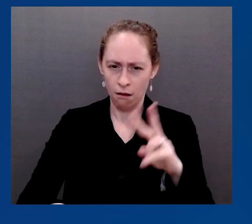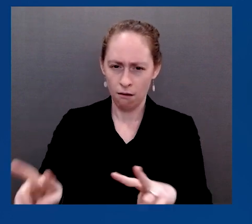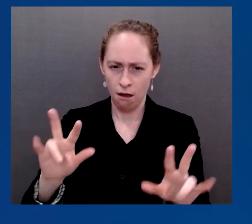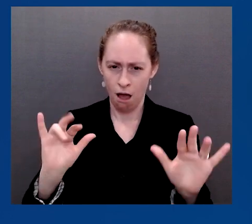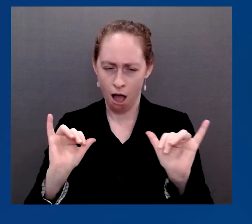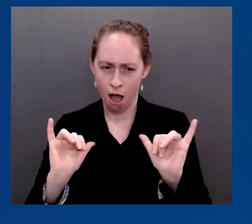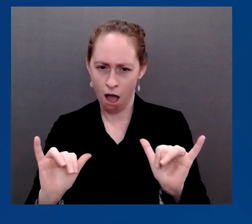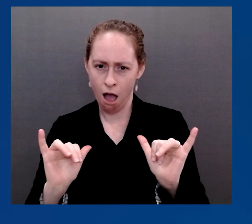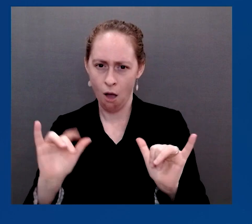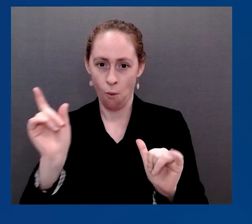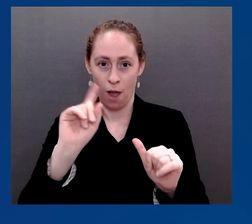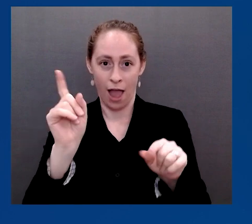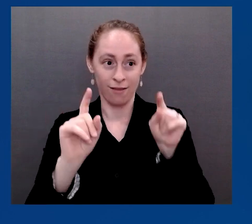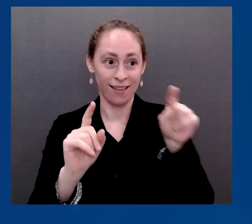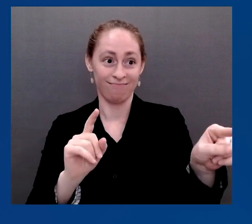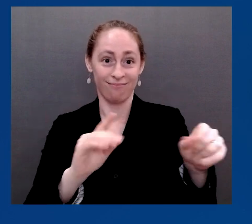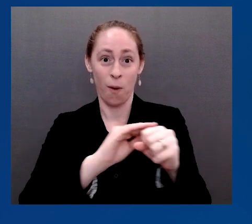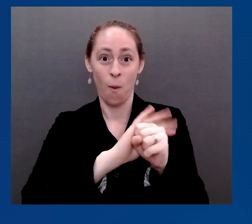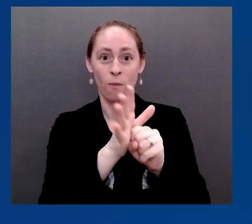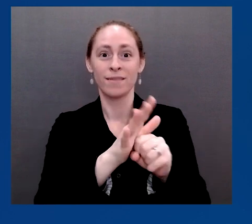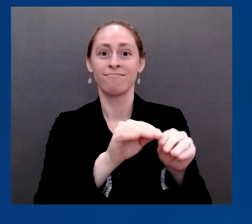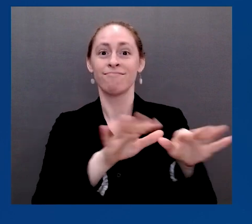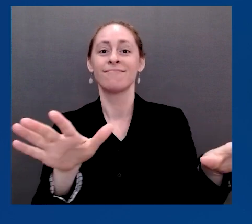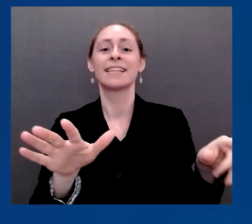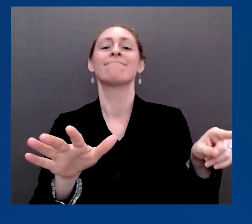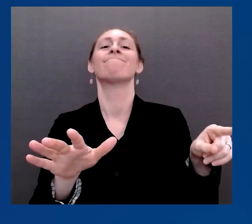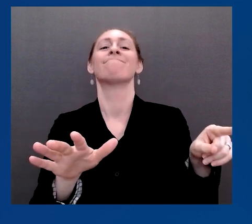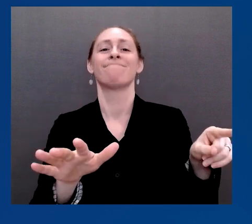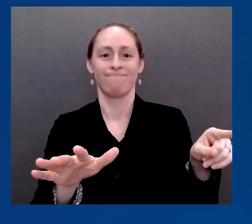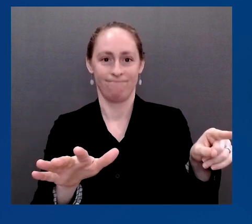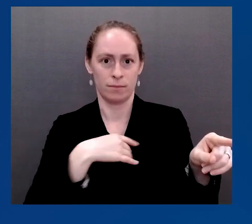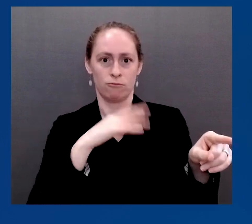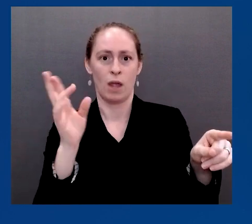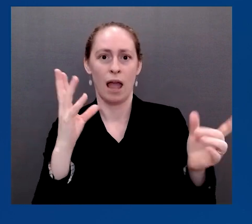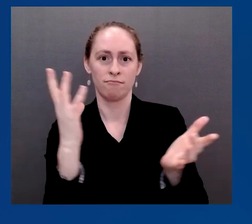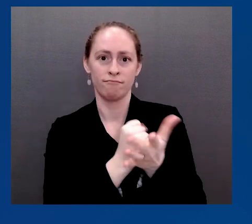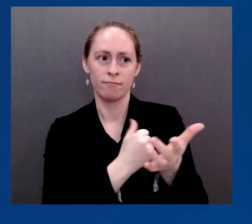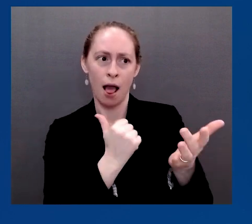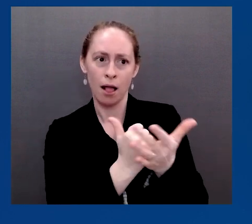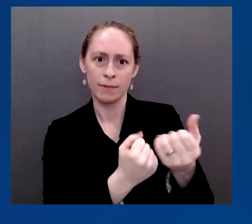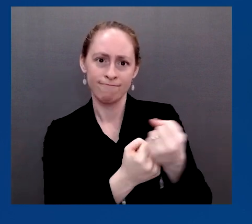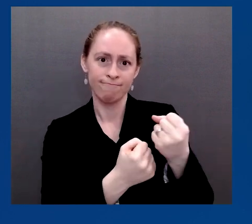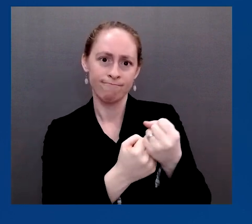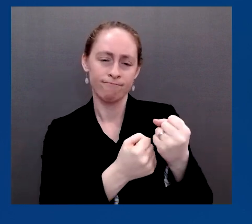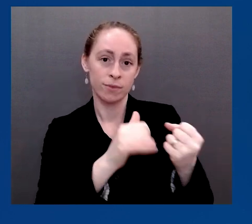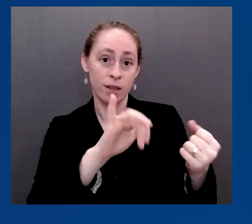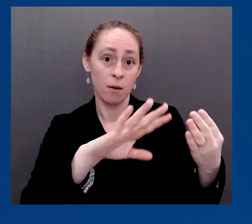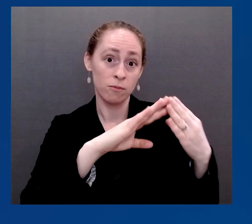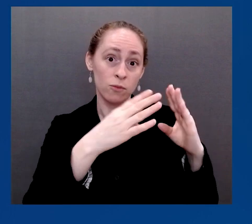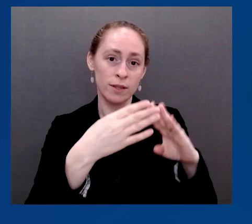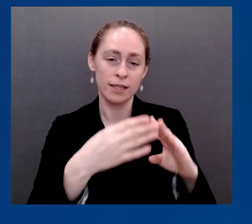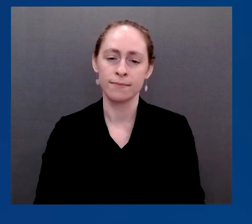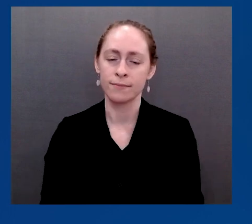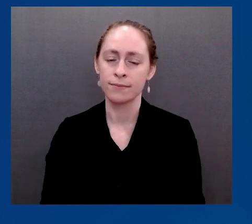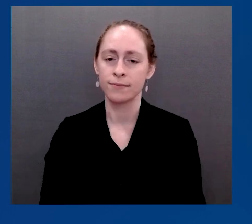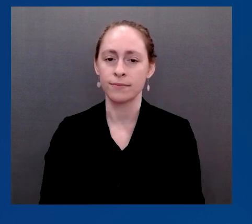We've also made significant progress in syndromic surveillance, defined by the ability to identify symptoms and cases